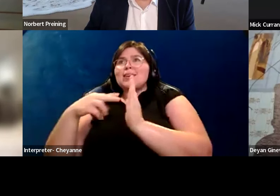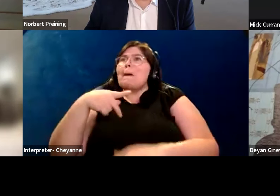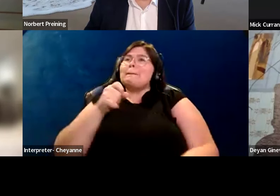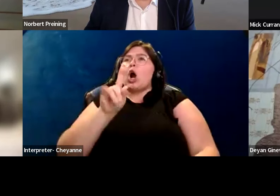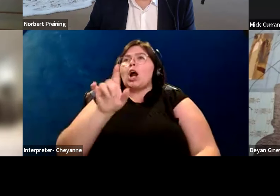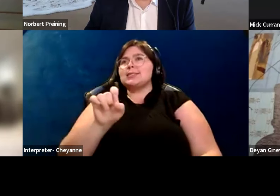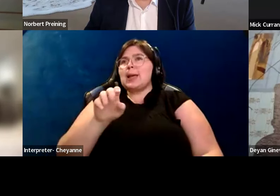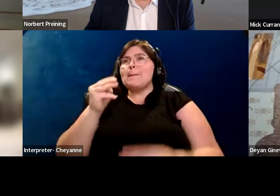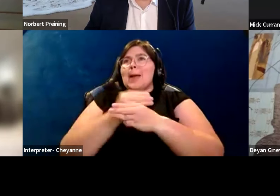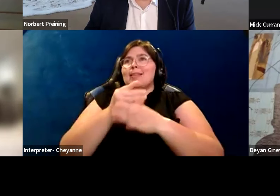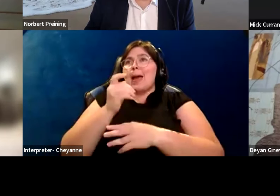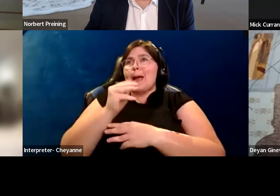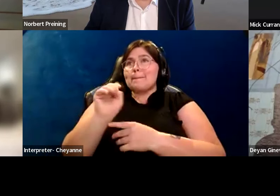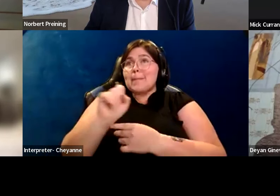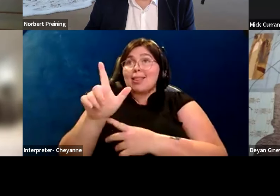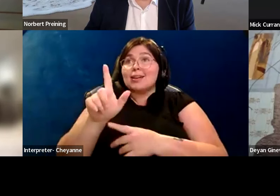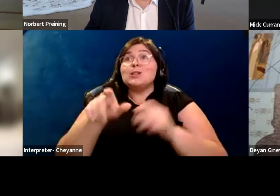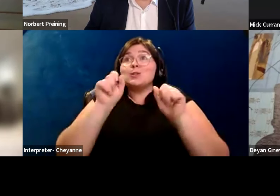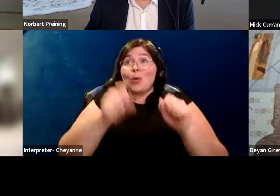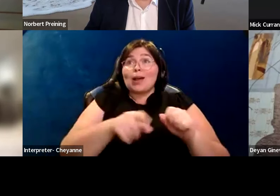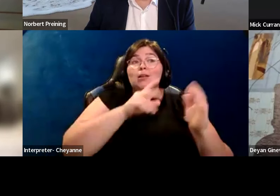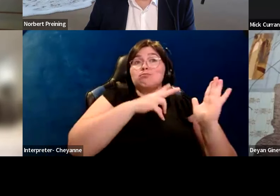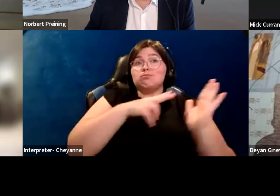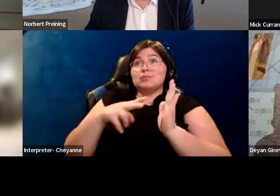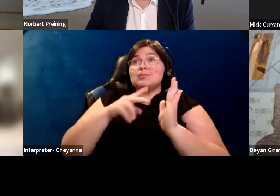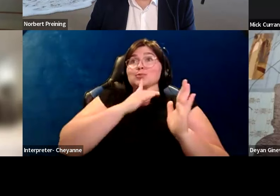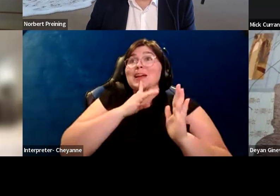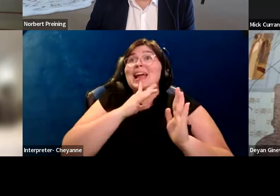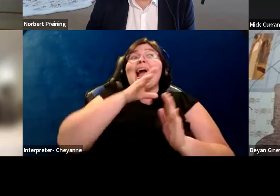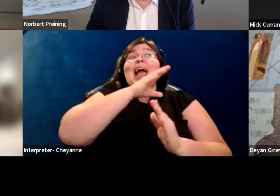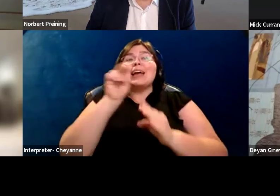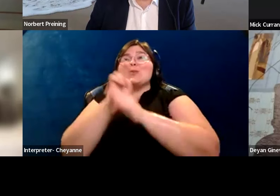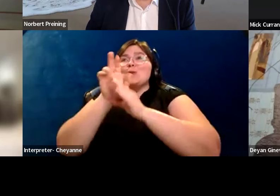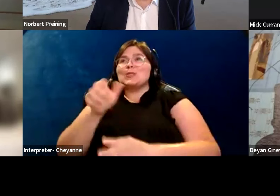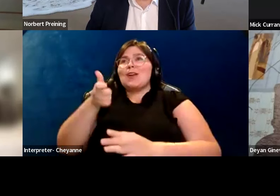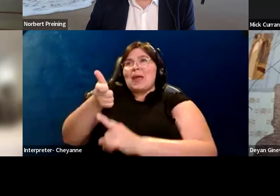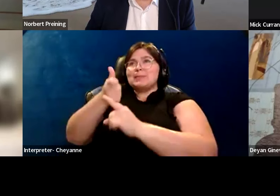but it also allows the user to be able to navigate the math formula in a tree structure.